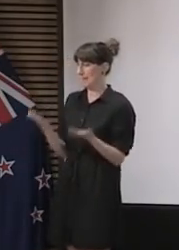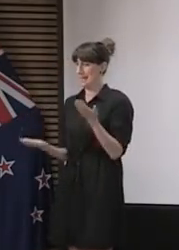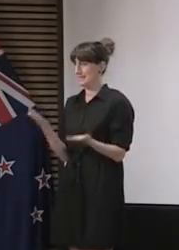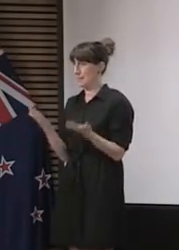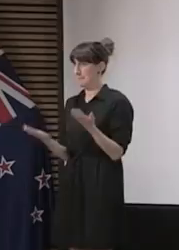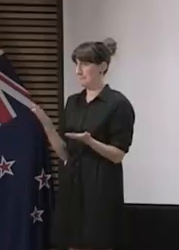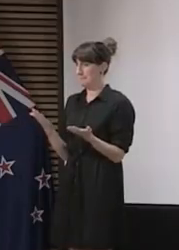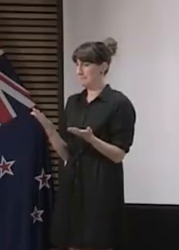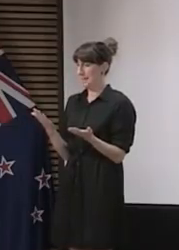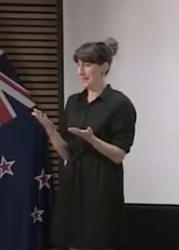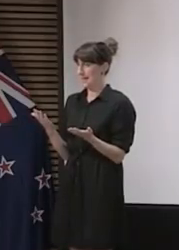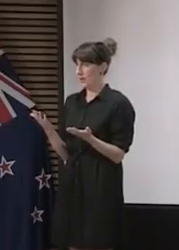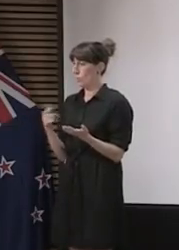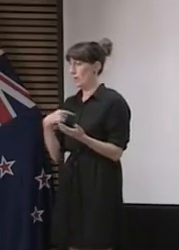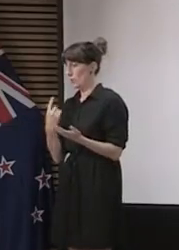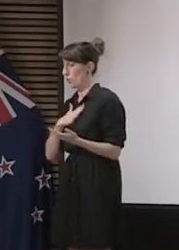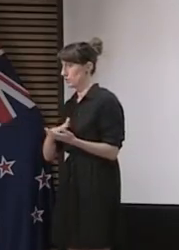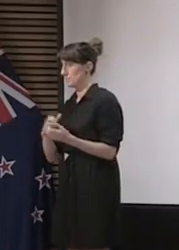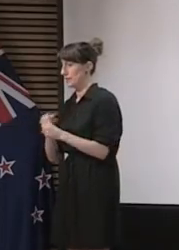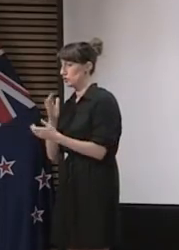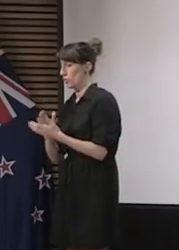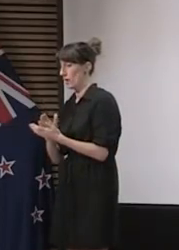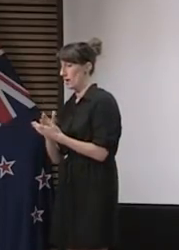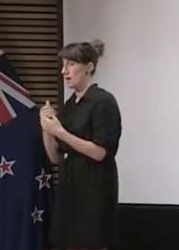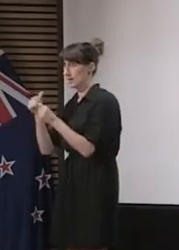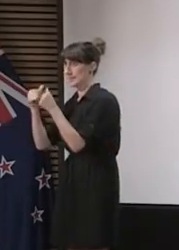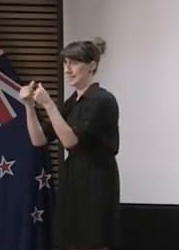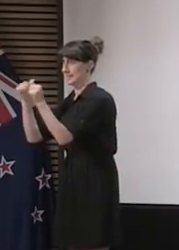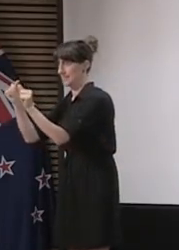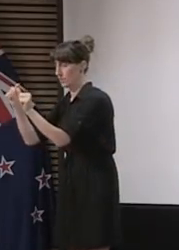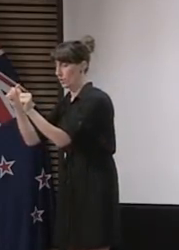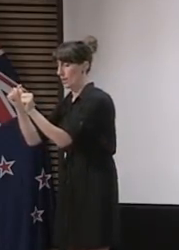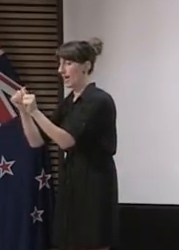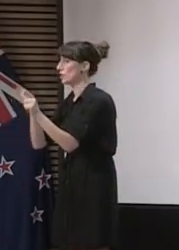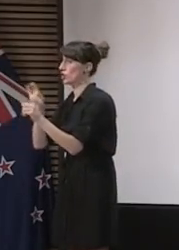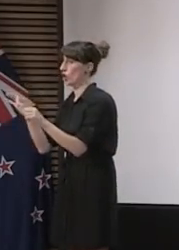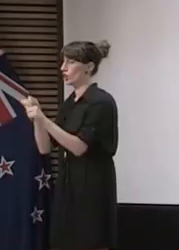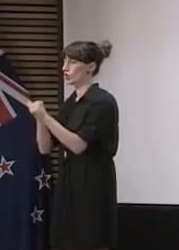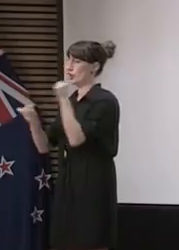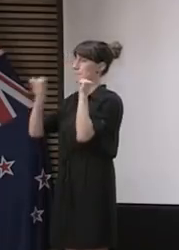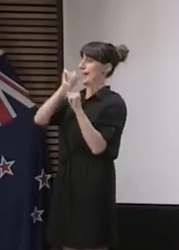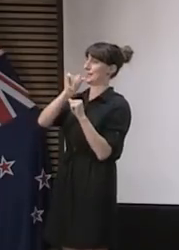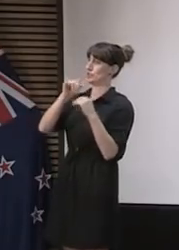sure we banked thosegains, that we were lesslikely to return to level fourbut equally that we